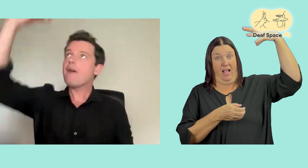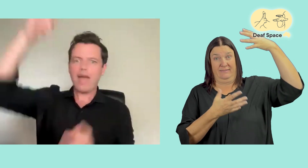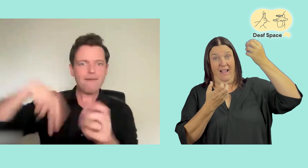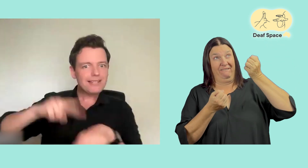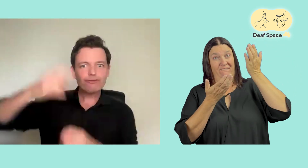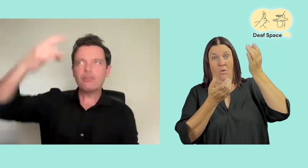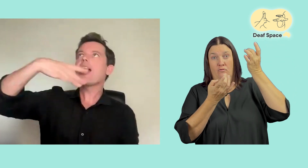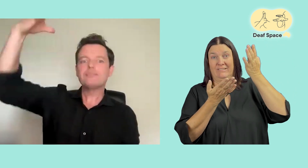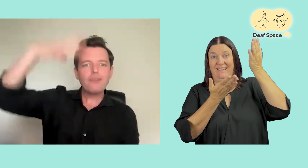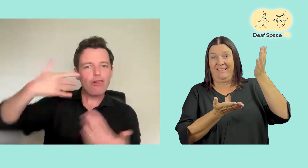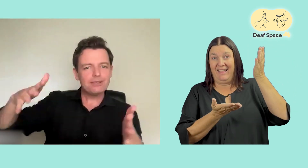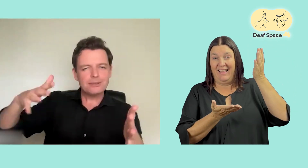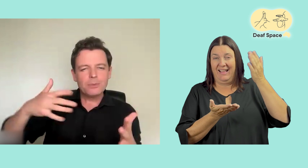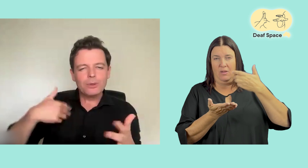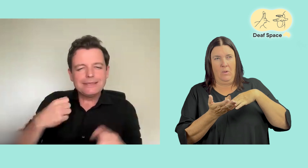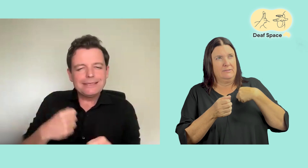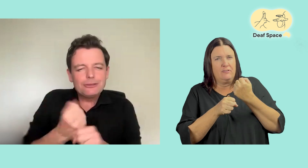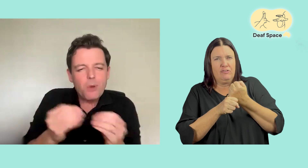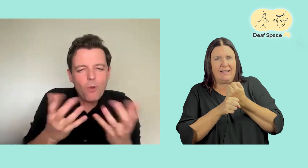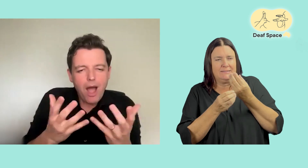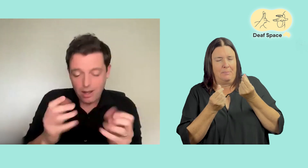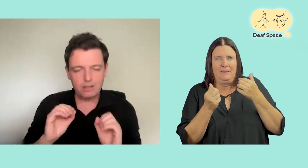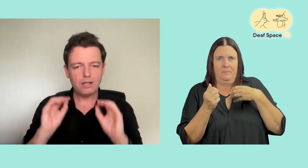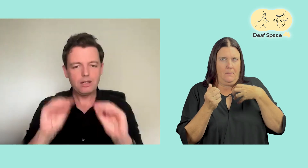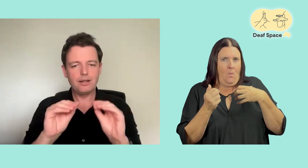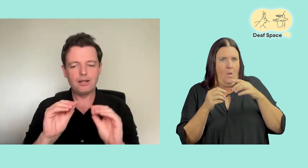So there was natural light there already, but we wanted to do something extra,